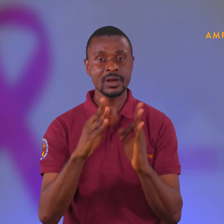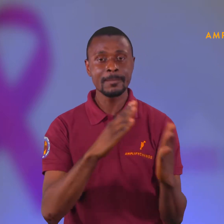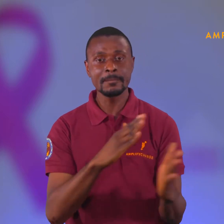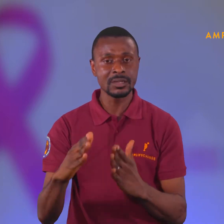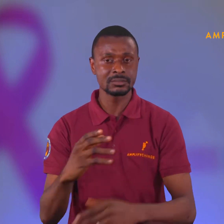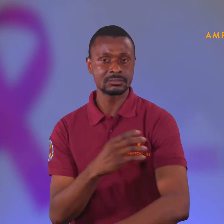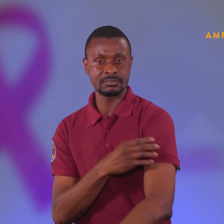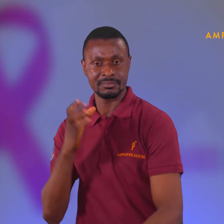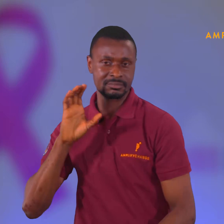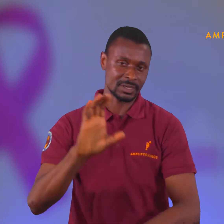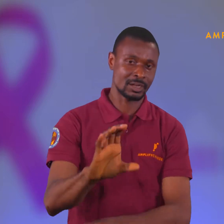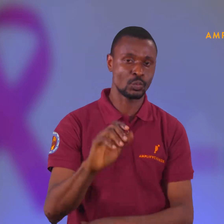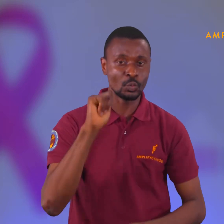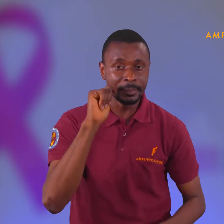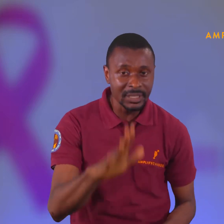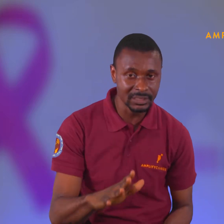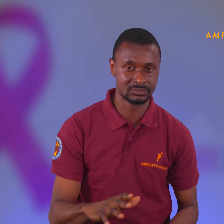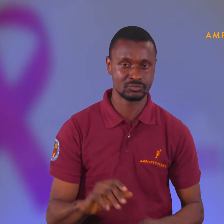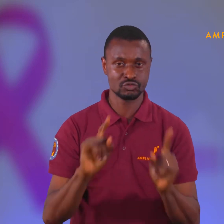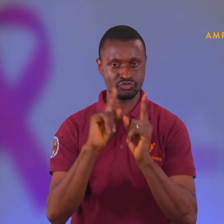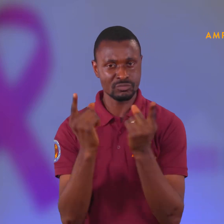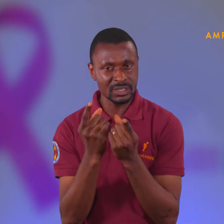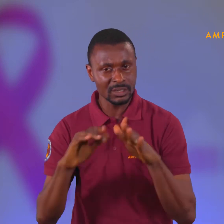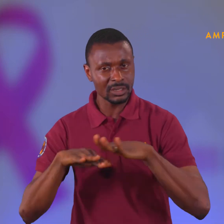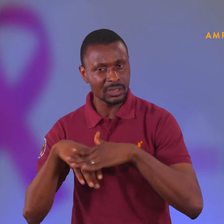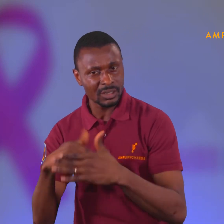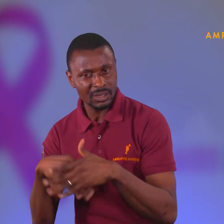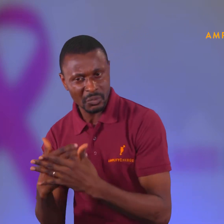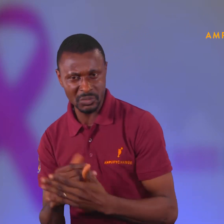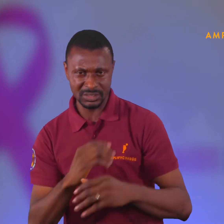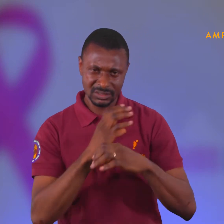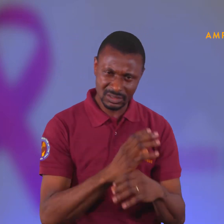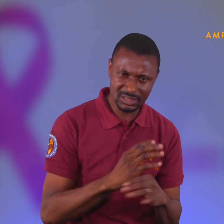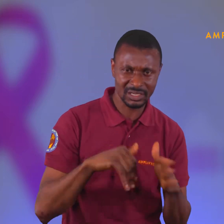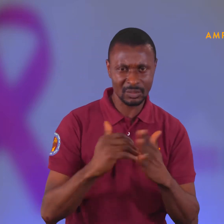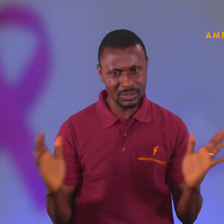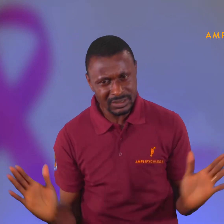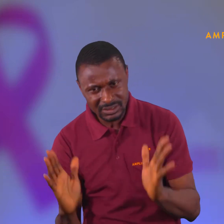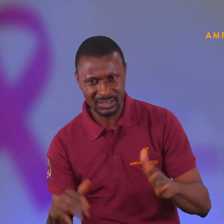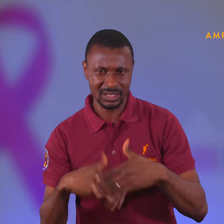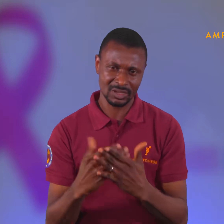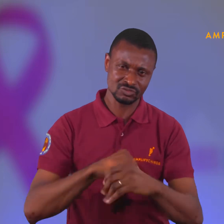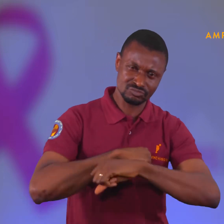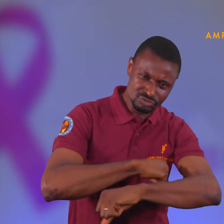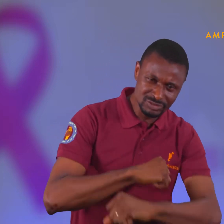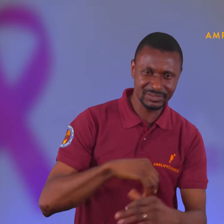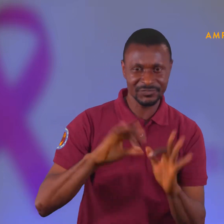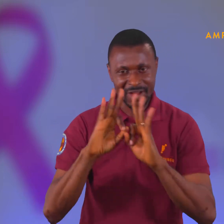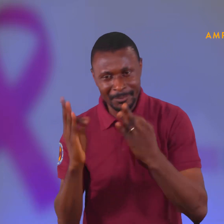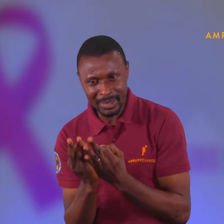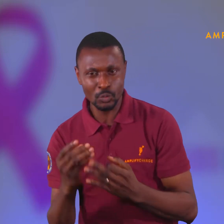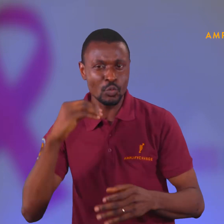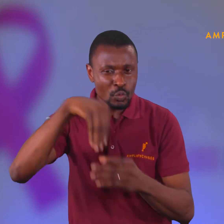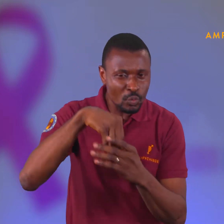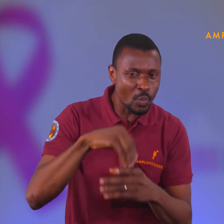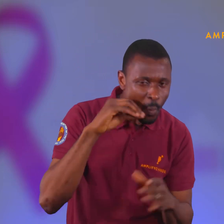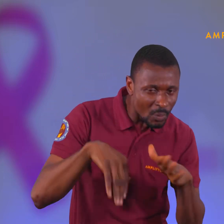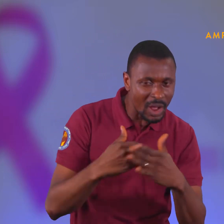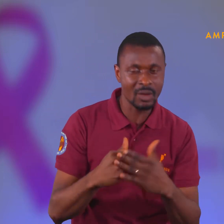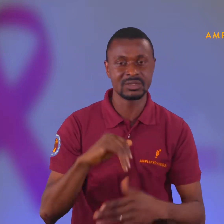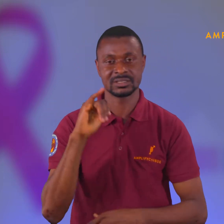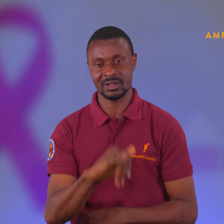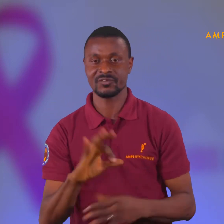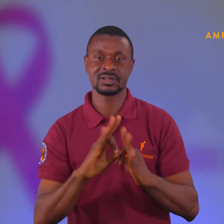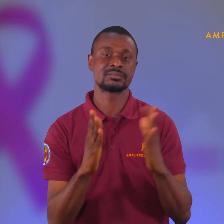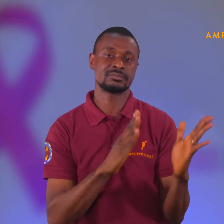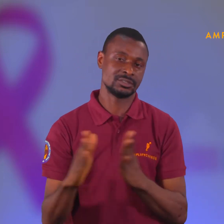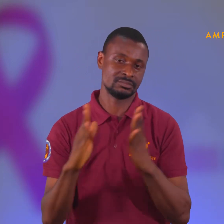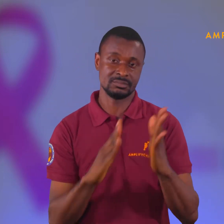Family planning empowers women to care for their children and protect their family very well.